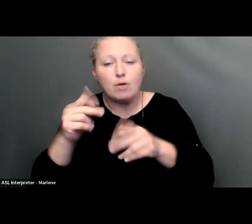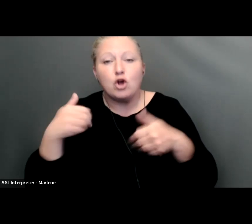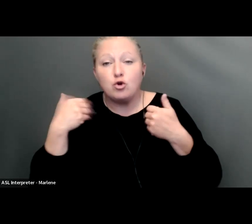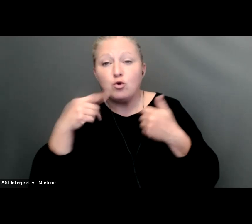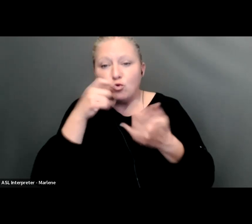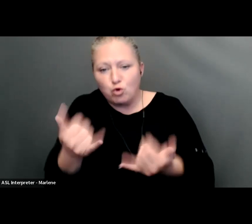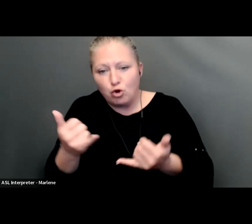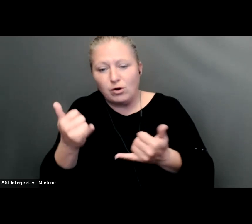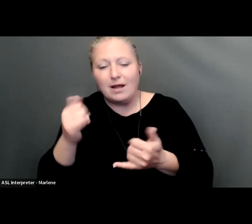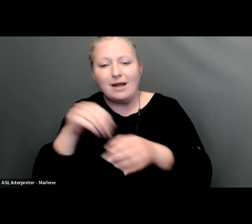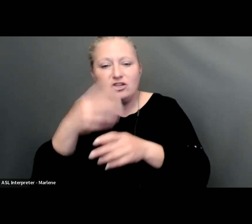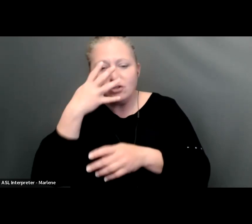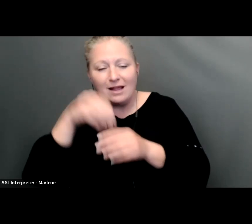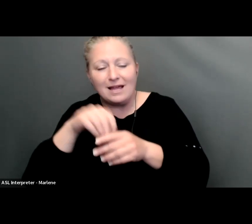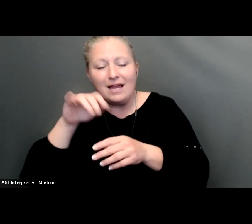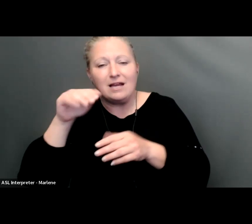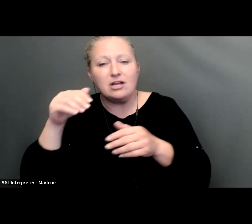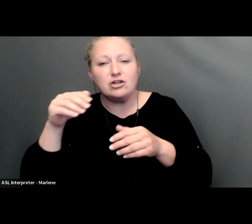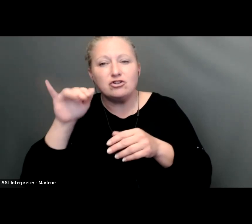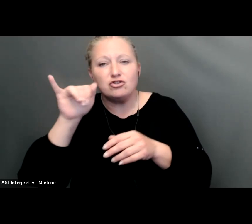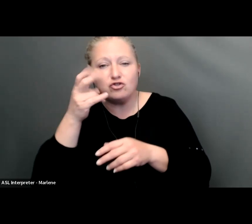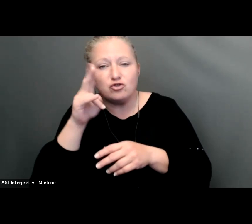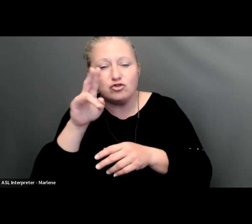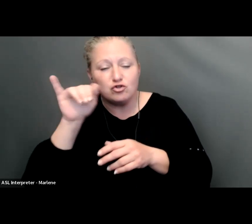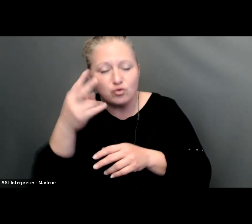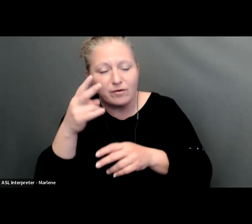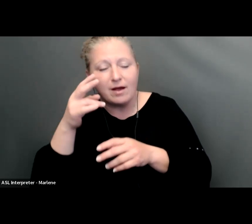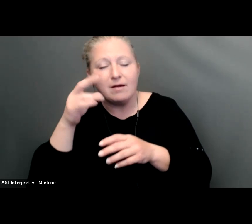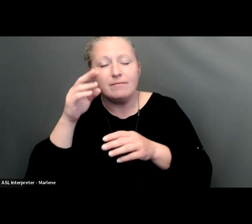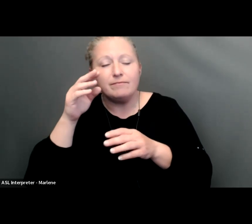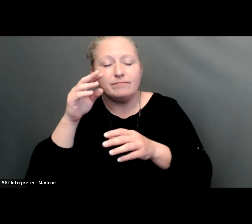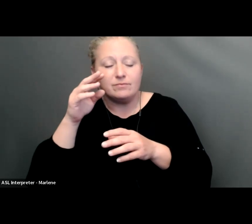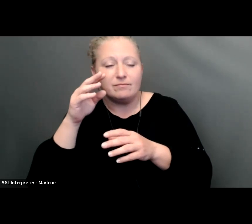currently incarcerated in juvenile detention facilities. And finally and this is the last piece